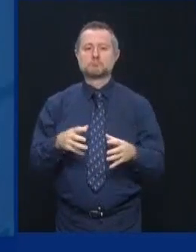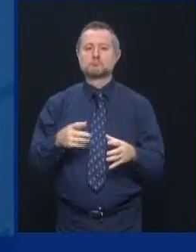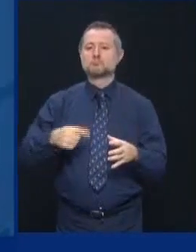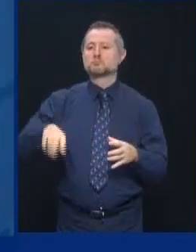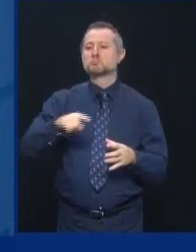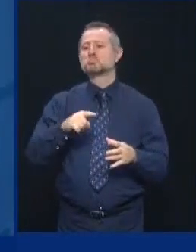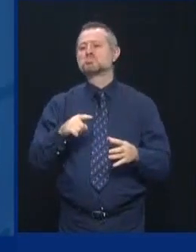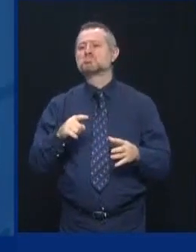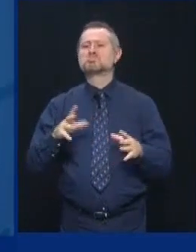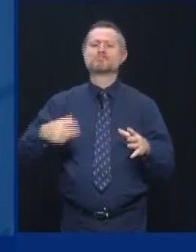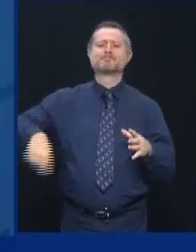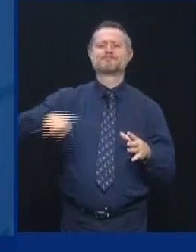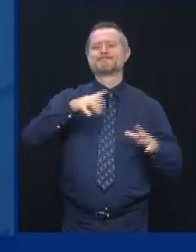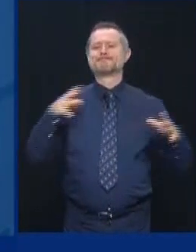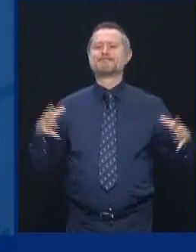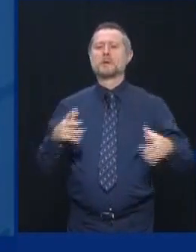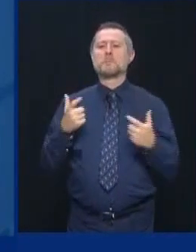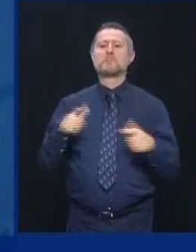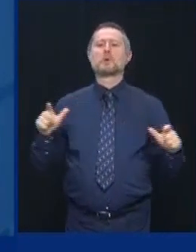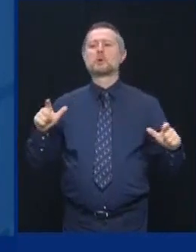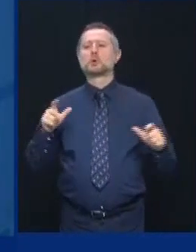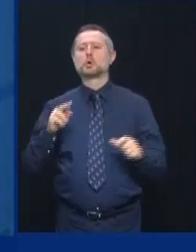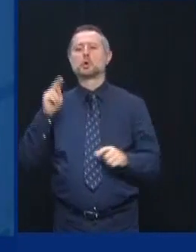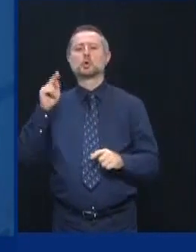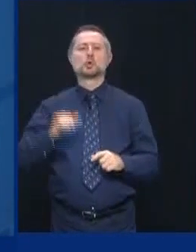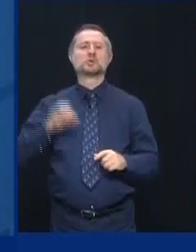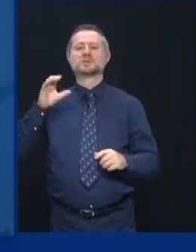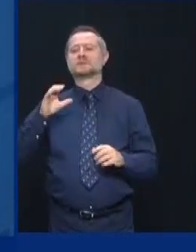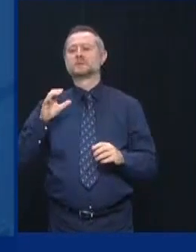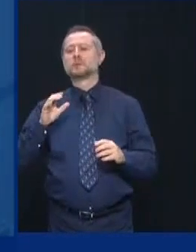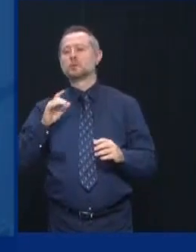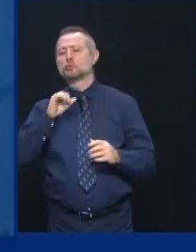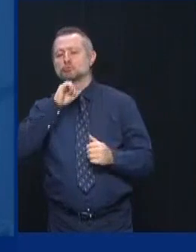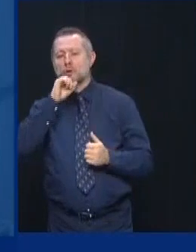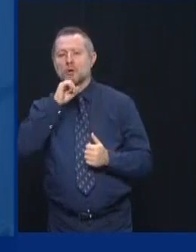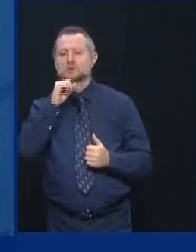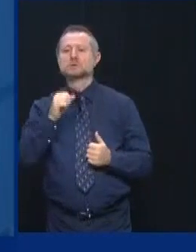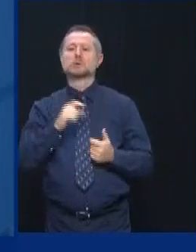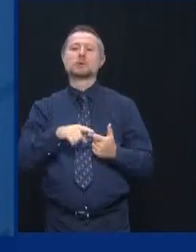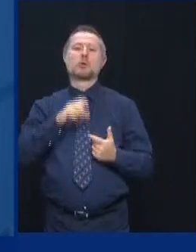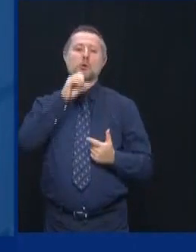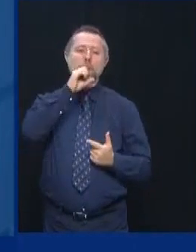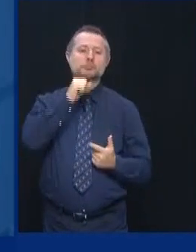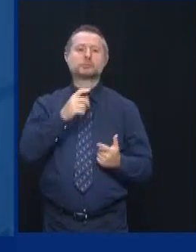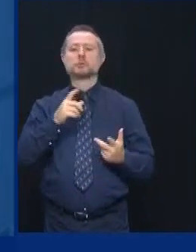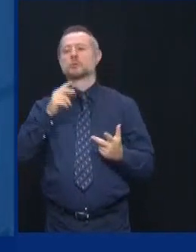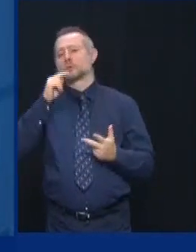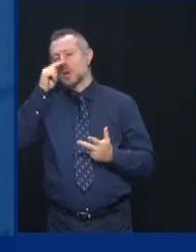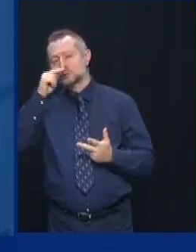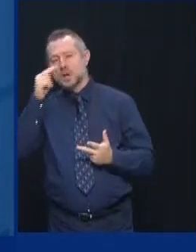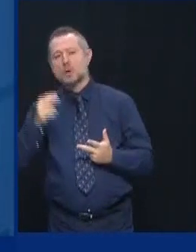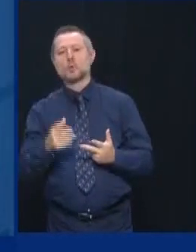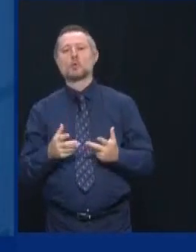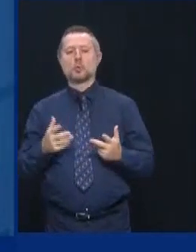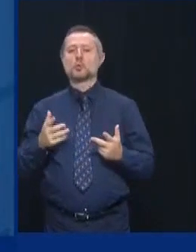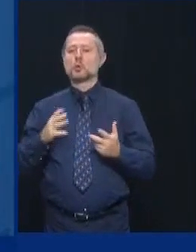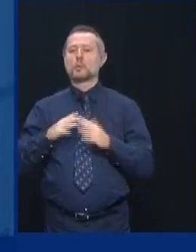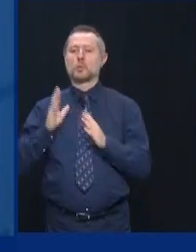MISTAKE TWICE. TOMORROW I'M GOING TO MEET WITH